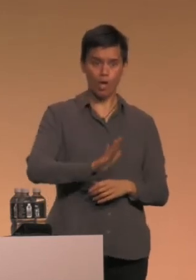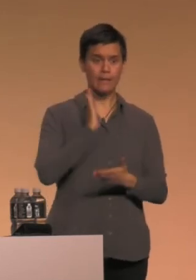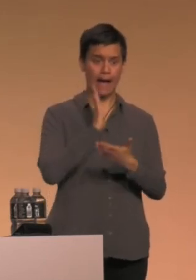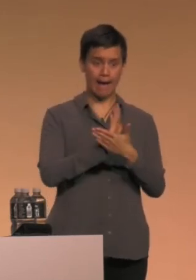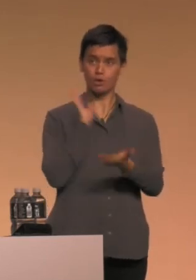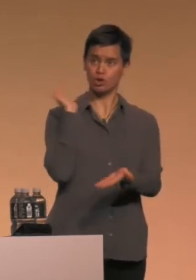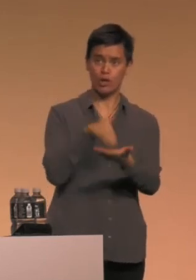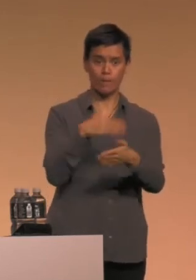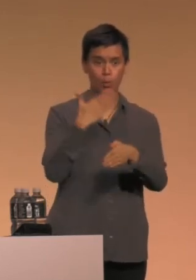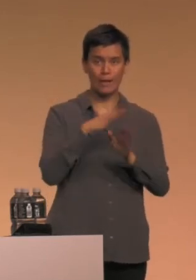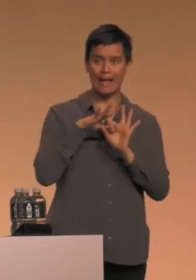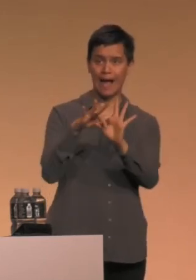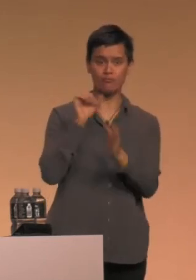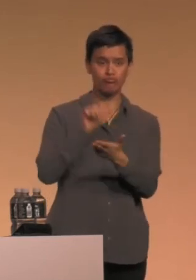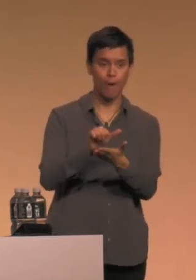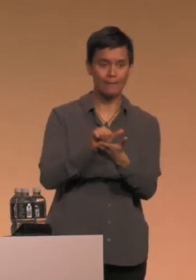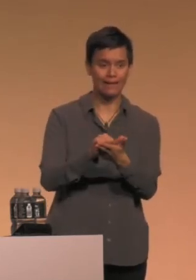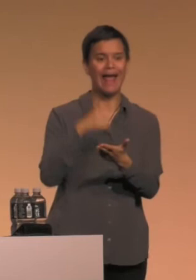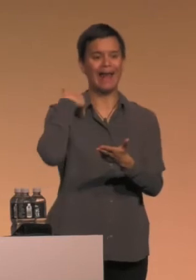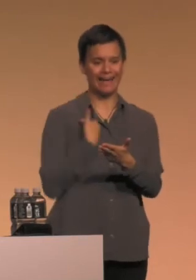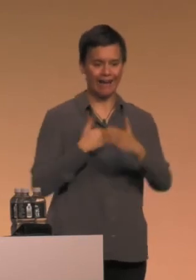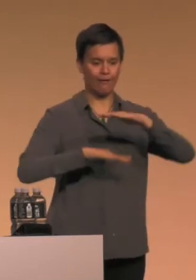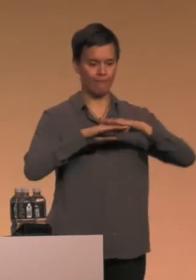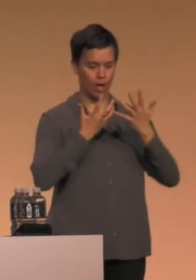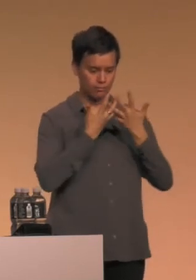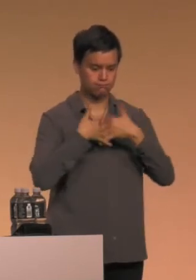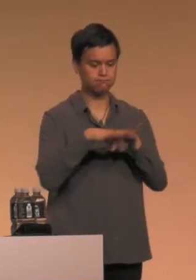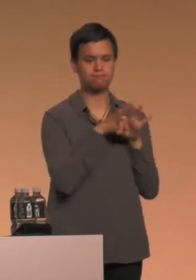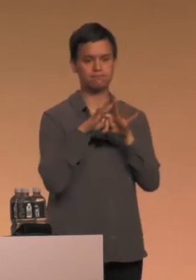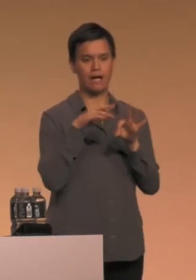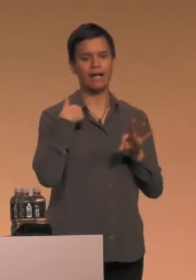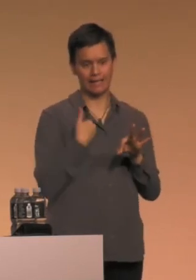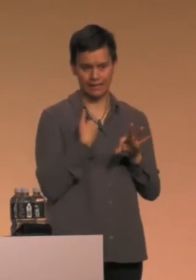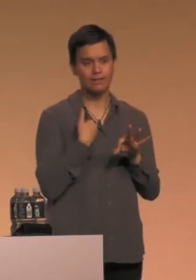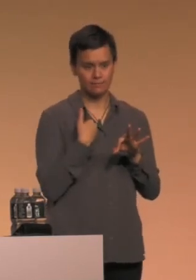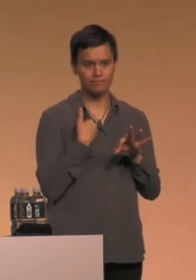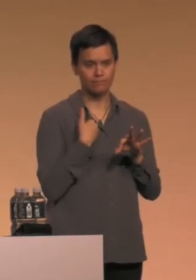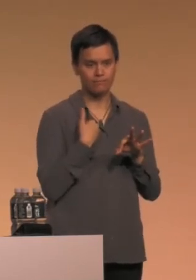in order to be able to engage with patients, but also to be able to engage fully with their families